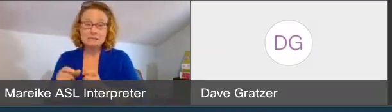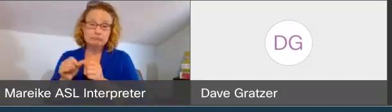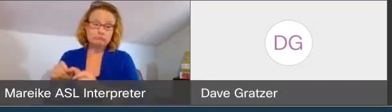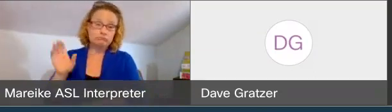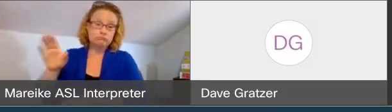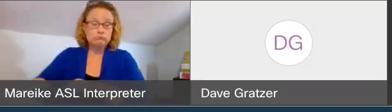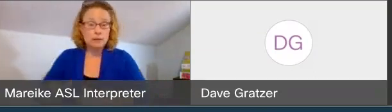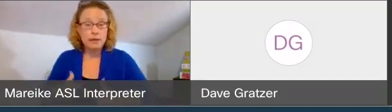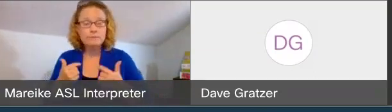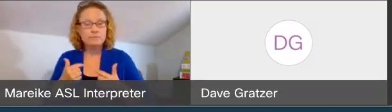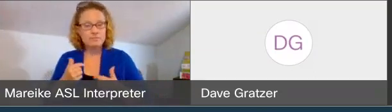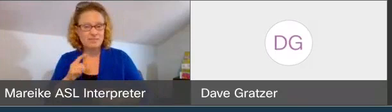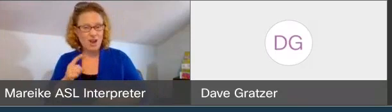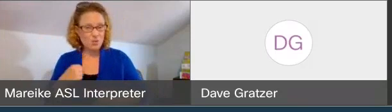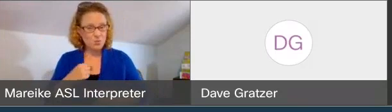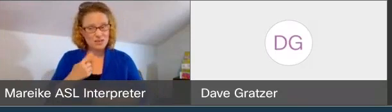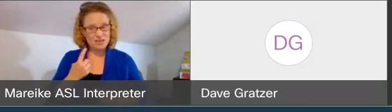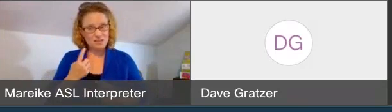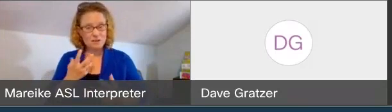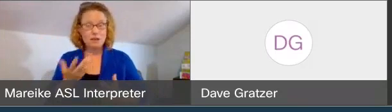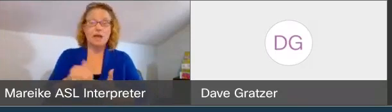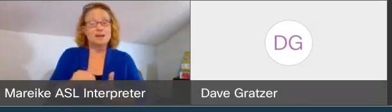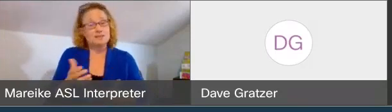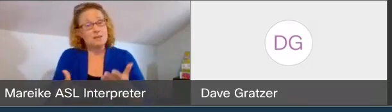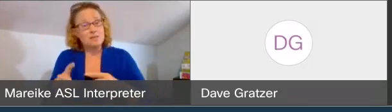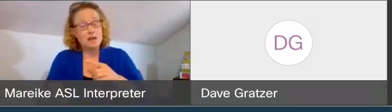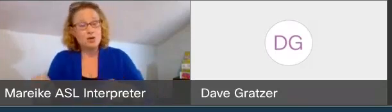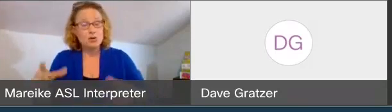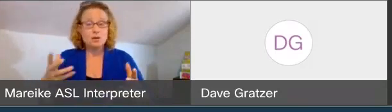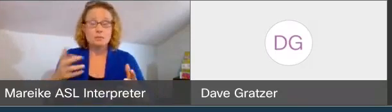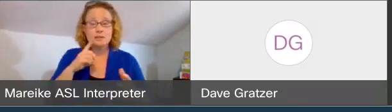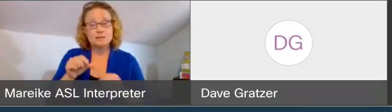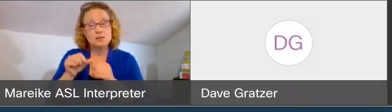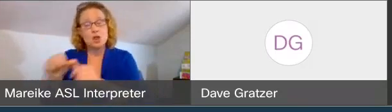are we looking at, and again, it may, this is her longitudinal, but kind of looking at